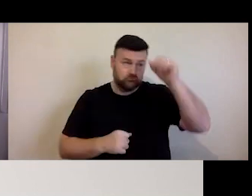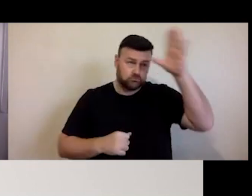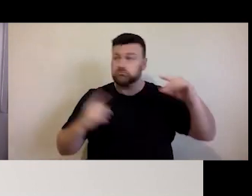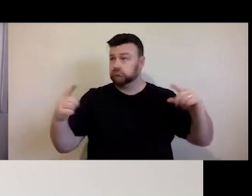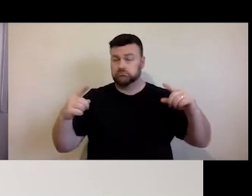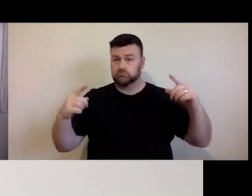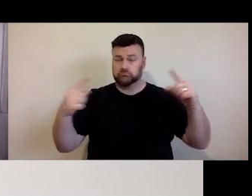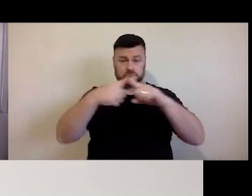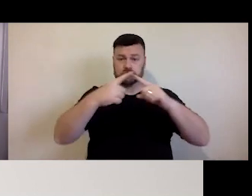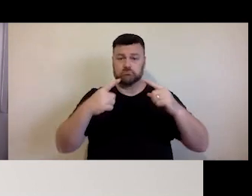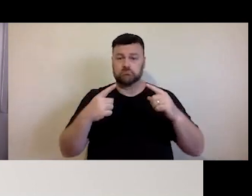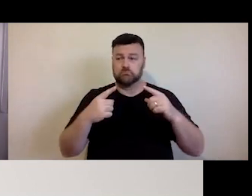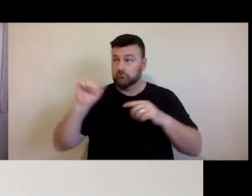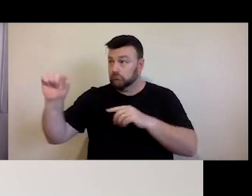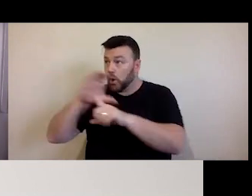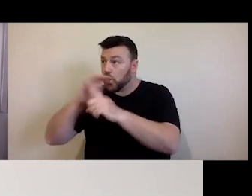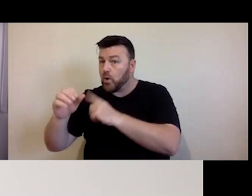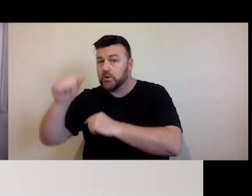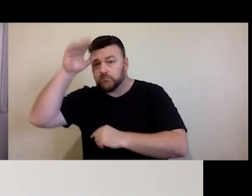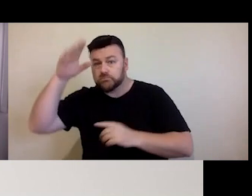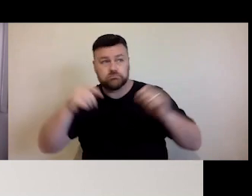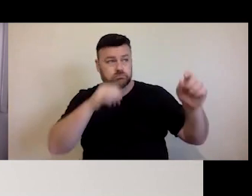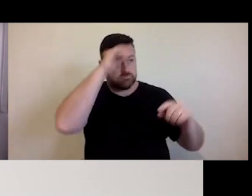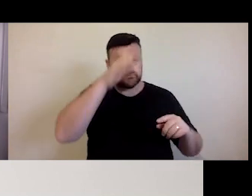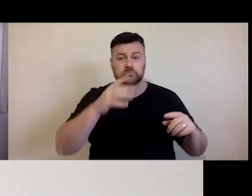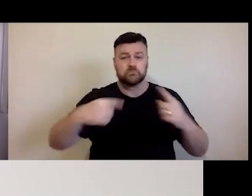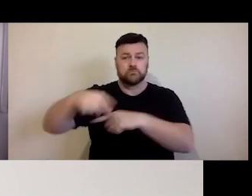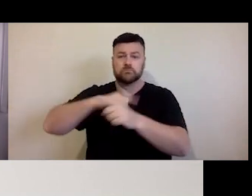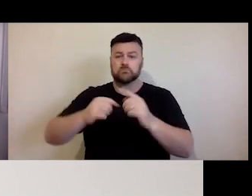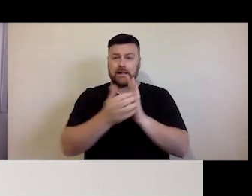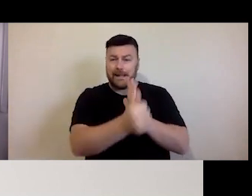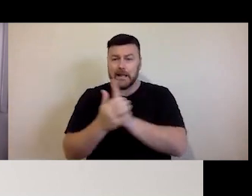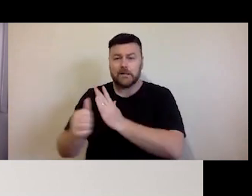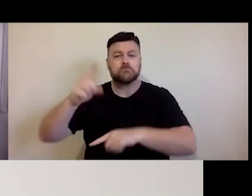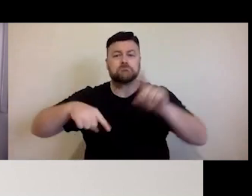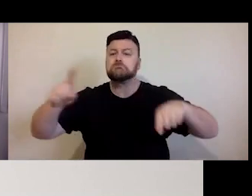knowledge and ranging abilities to communicate. It will feel like a